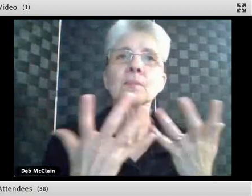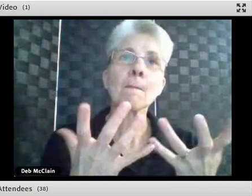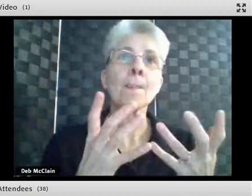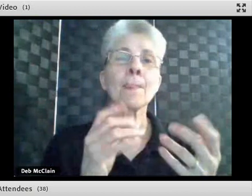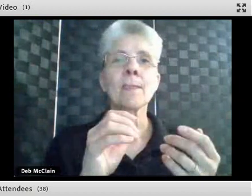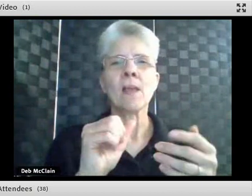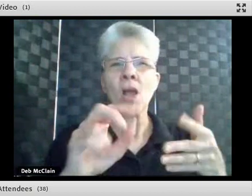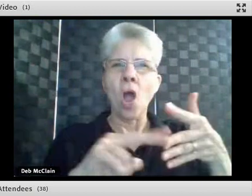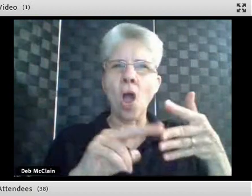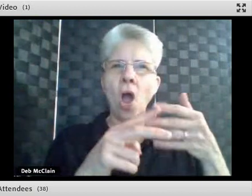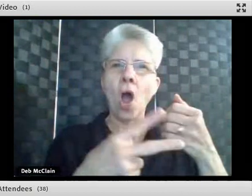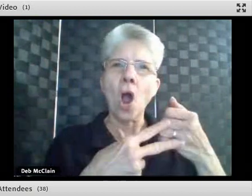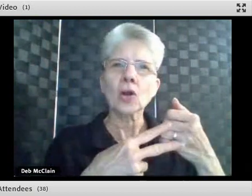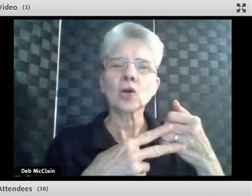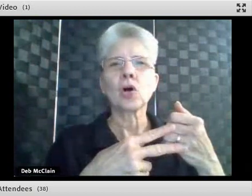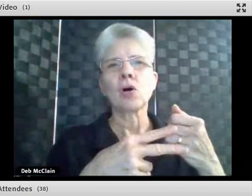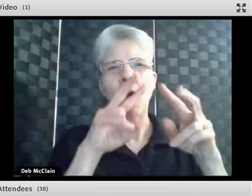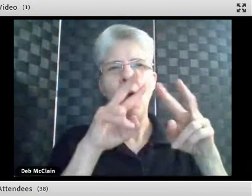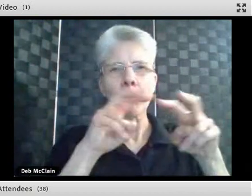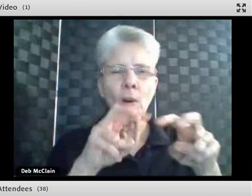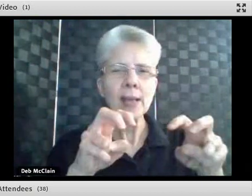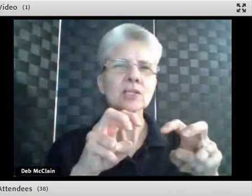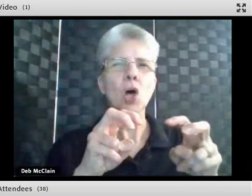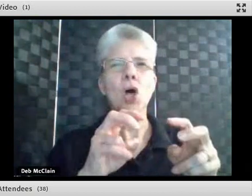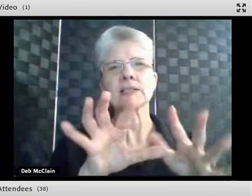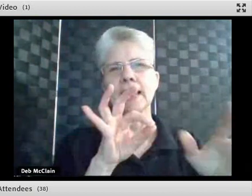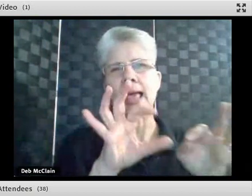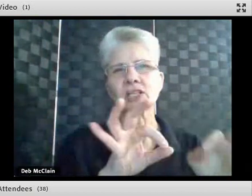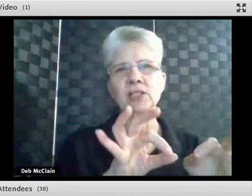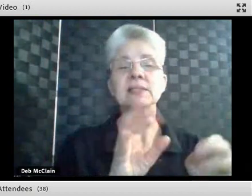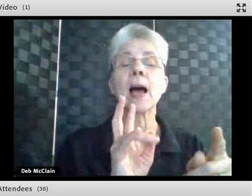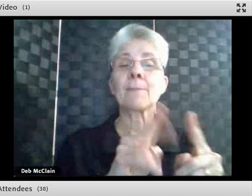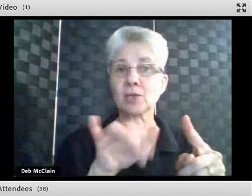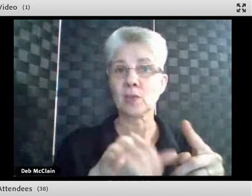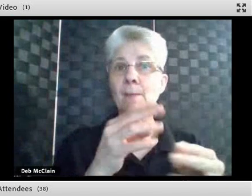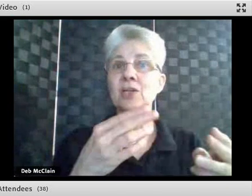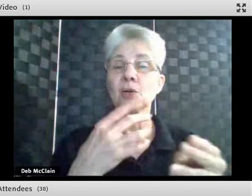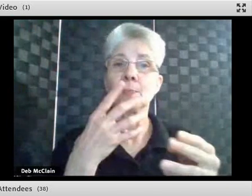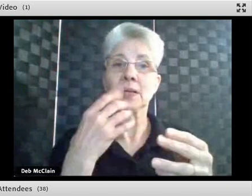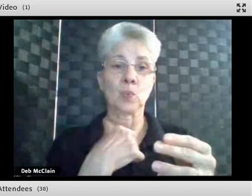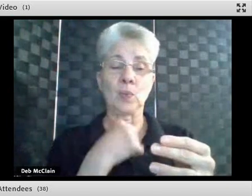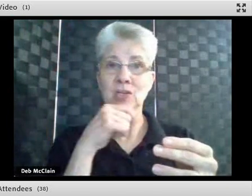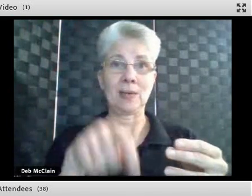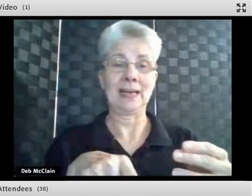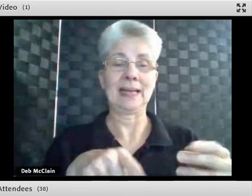Archival appraisal and selection should still apply to these materials because we don't need to,